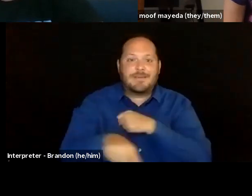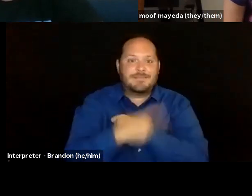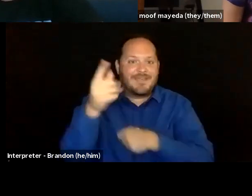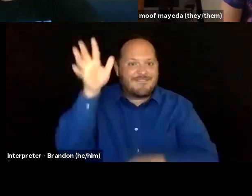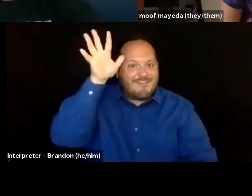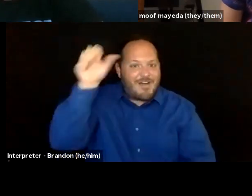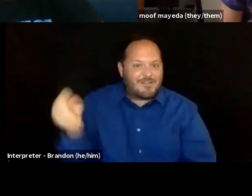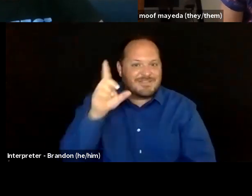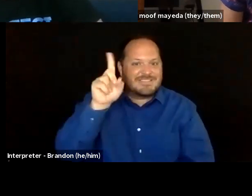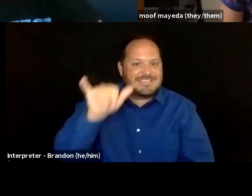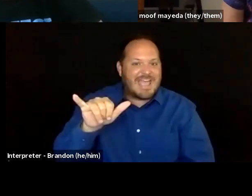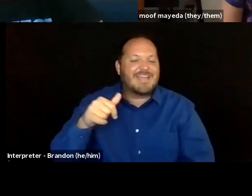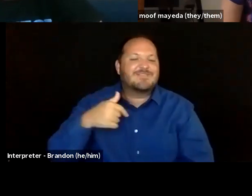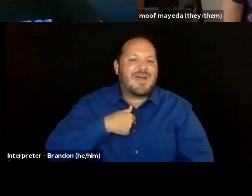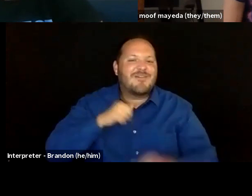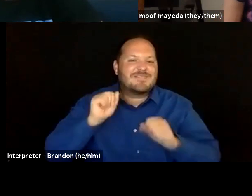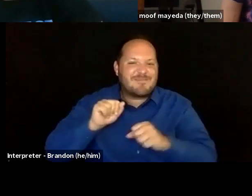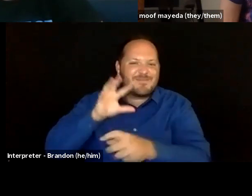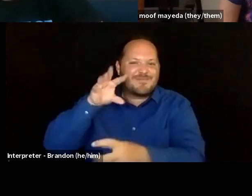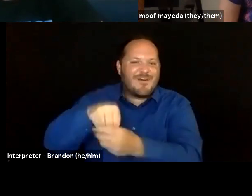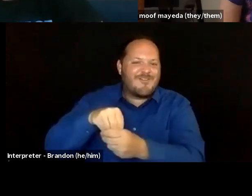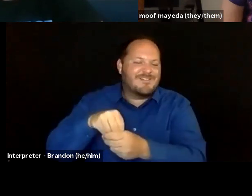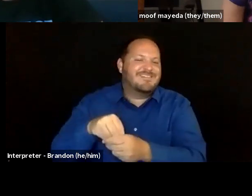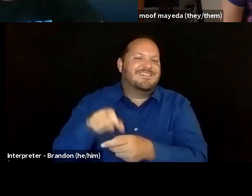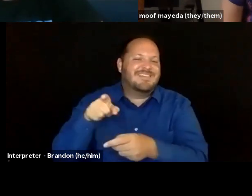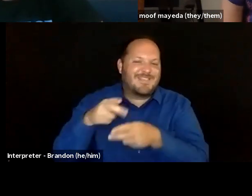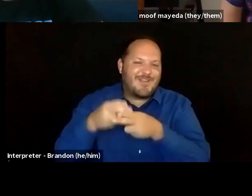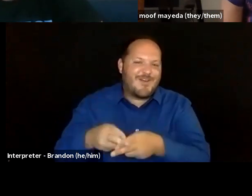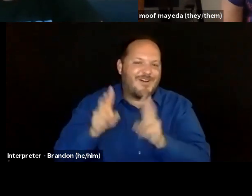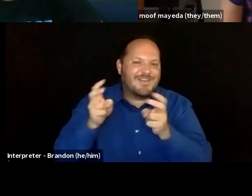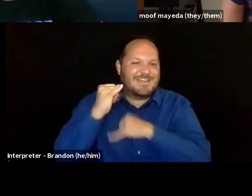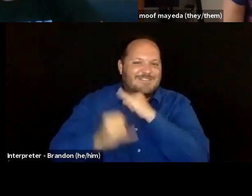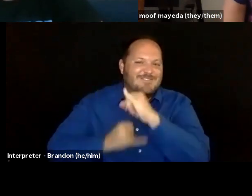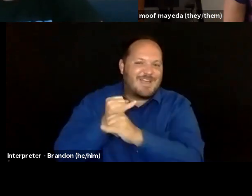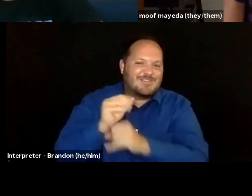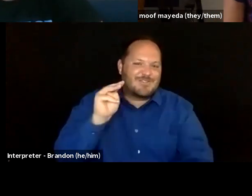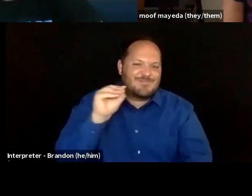kind of disruptions was controversial in the last few years.